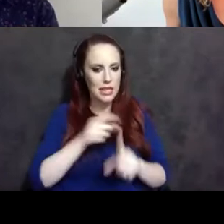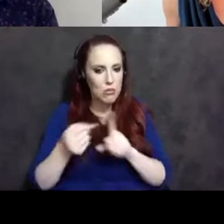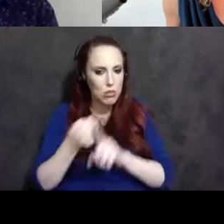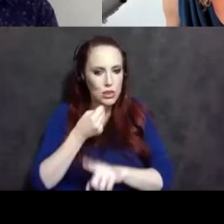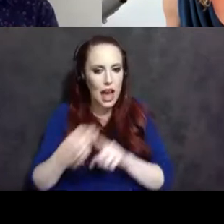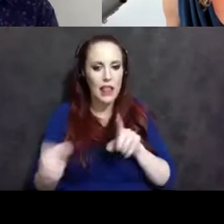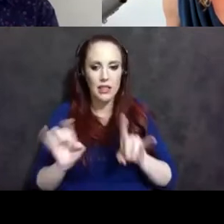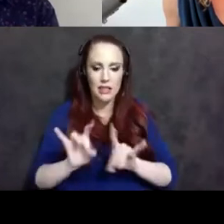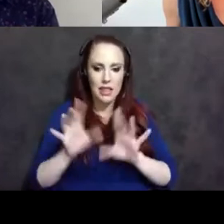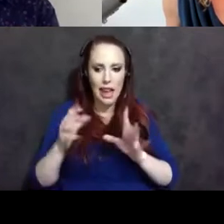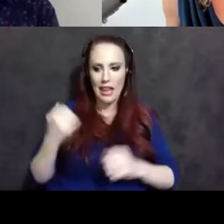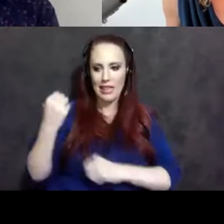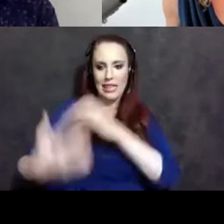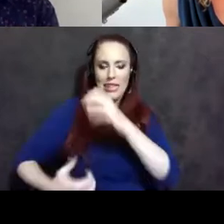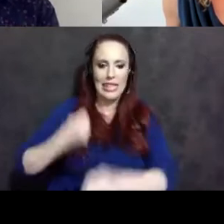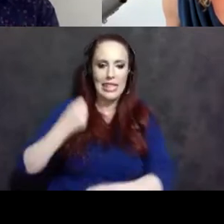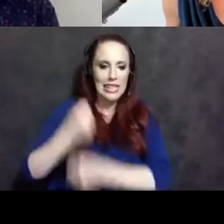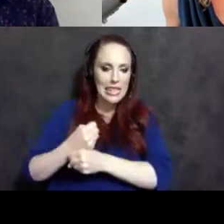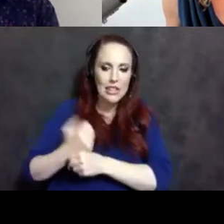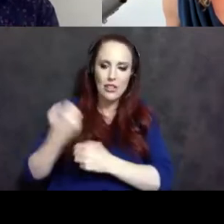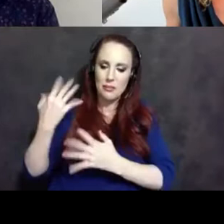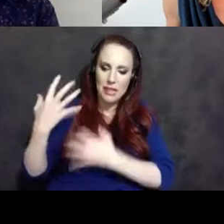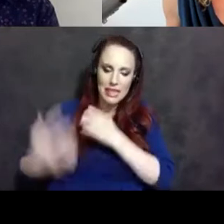decades of systematic racism that is going on.